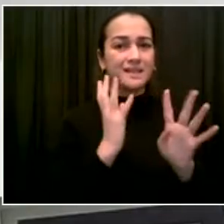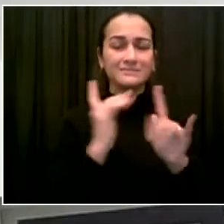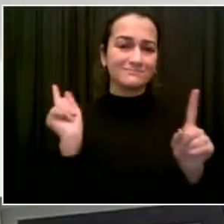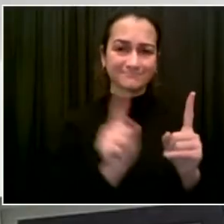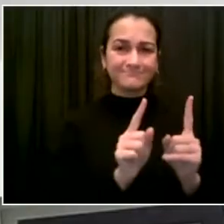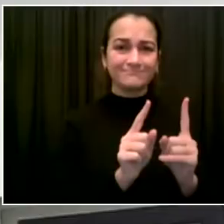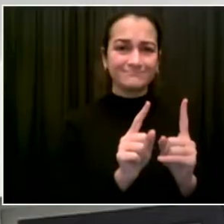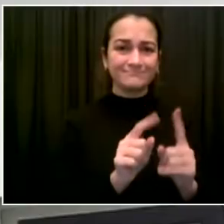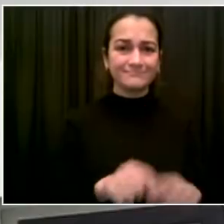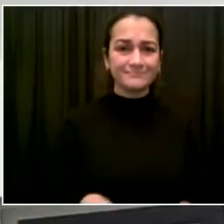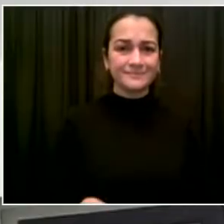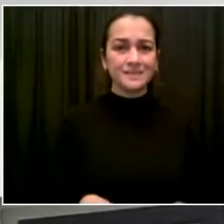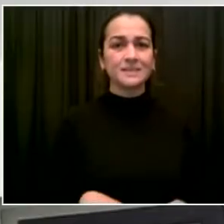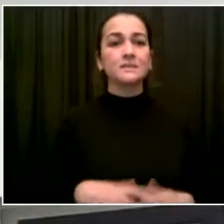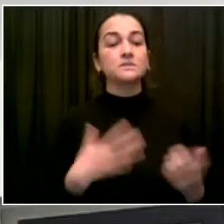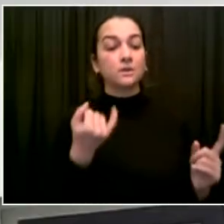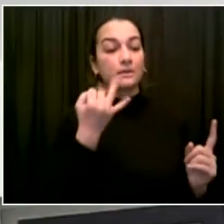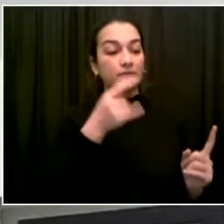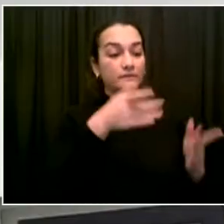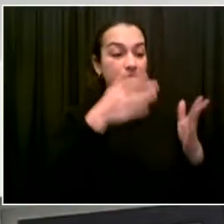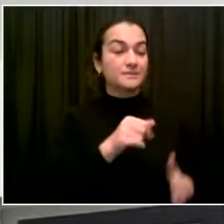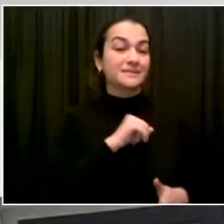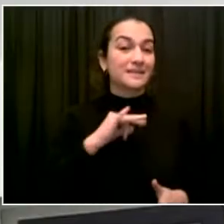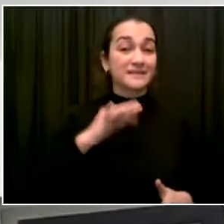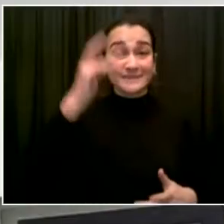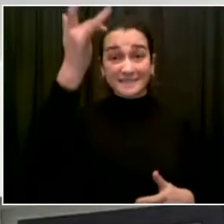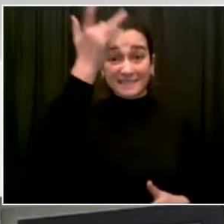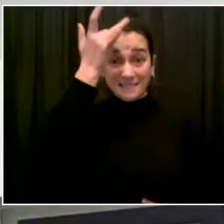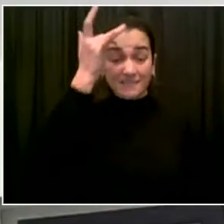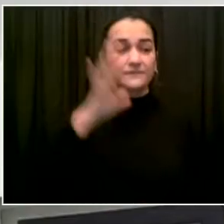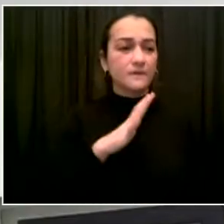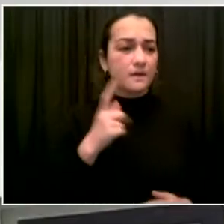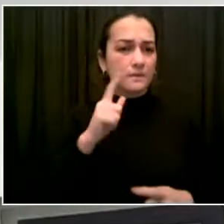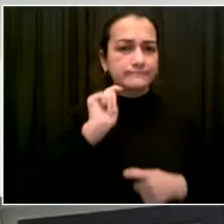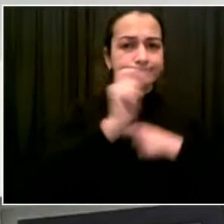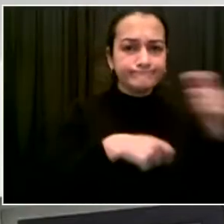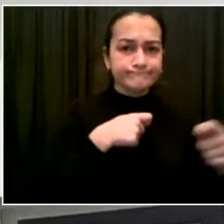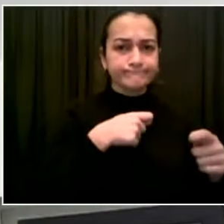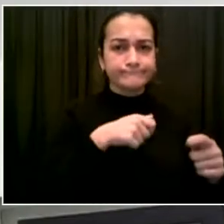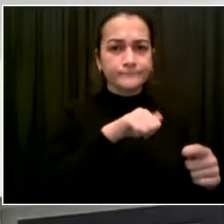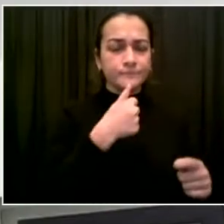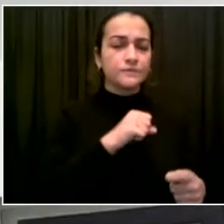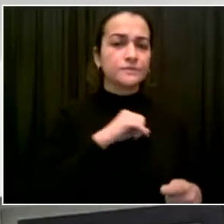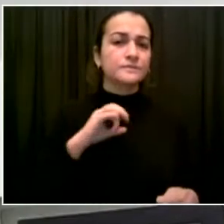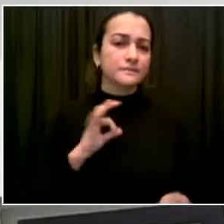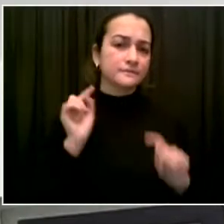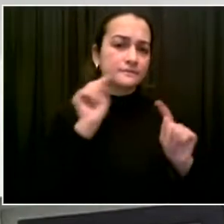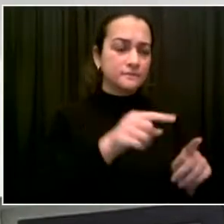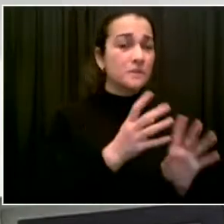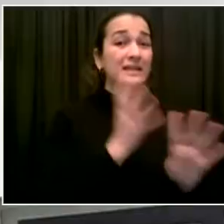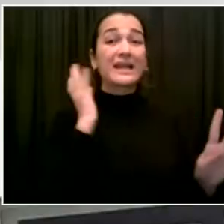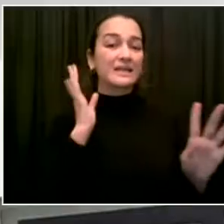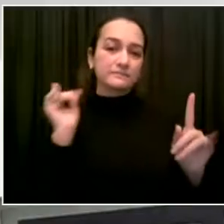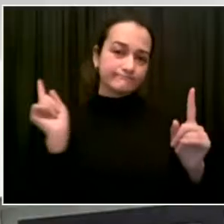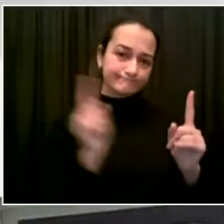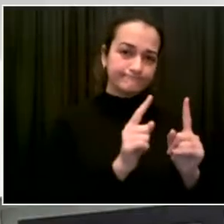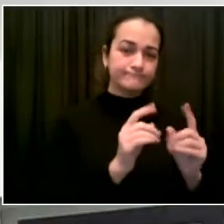OF PEOPLE TO REPLCAHE TEM TO OUR VENDOR SITES.